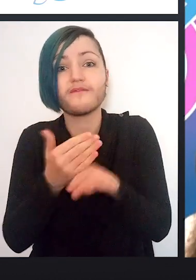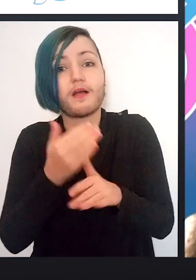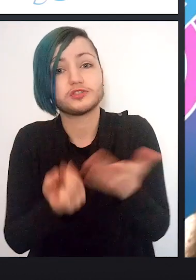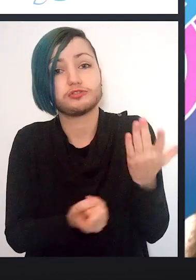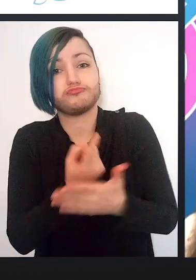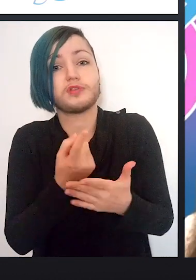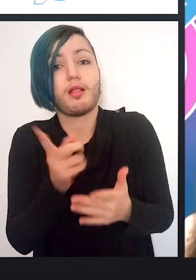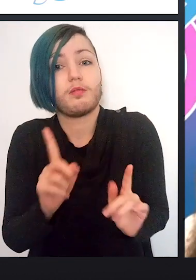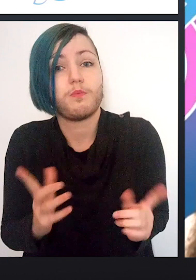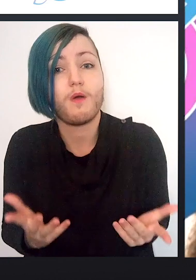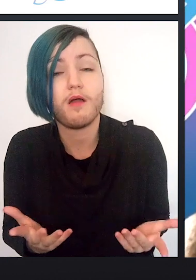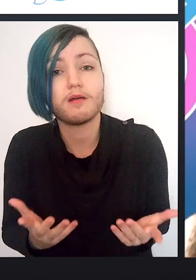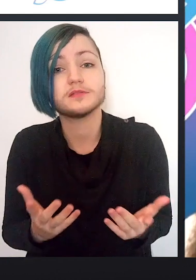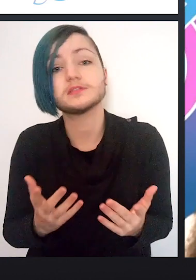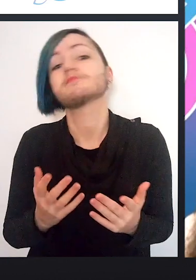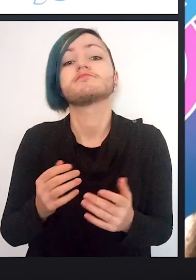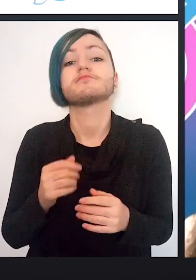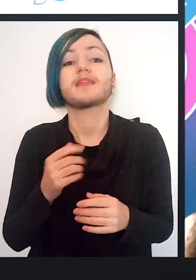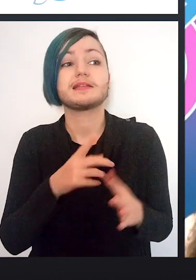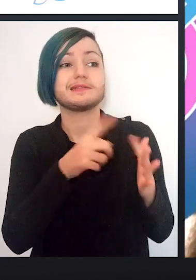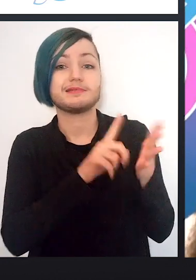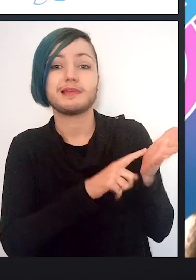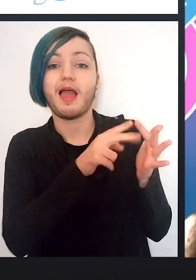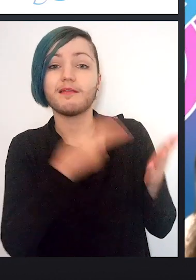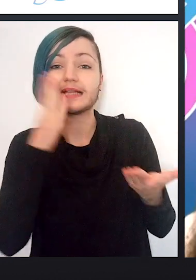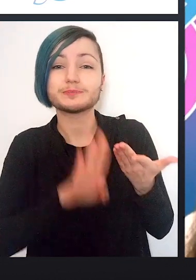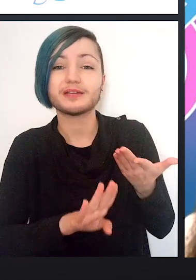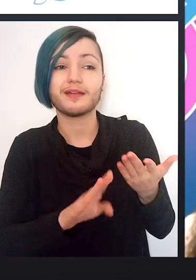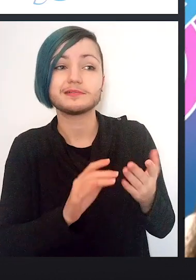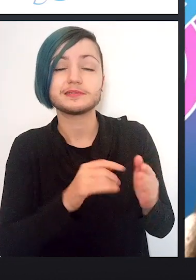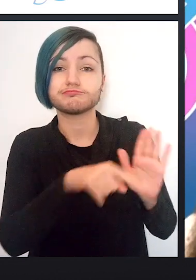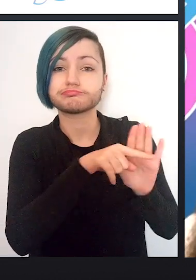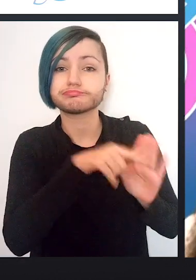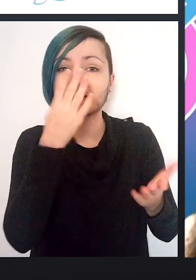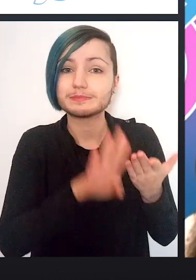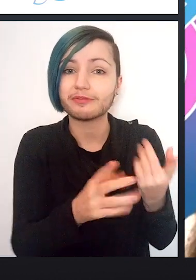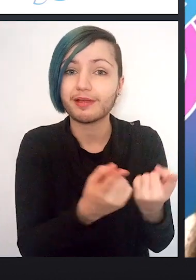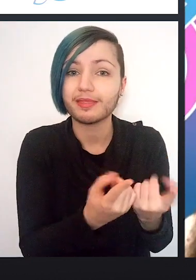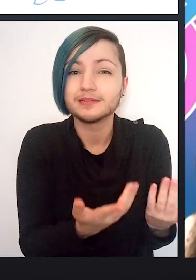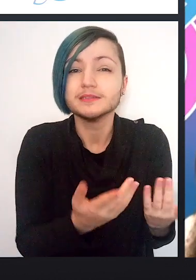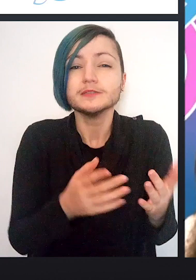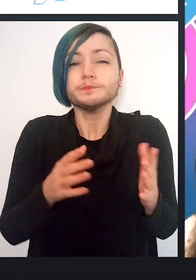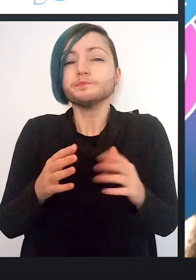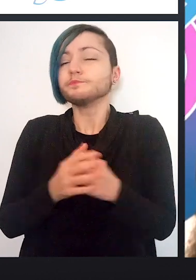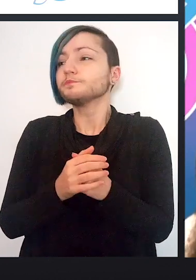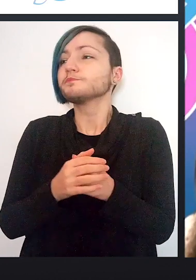From the experiences Helen had had. And also because I'm an older woman